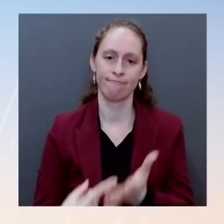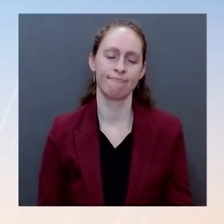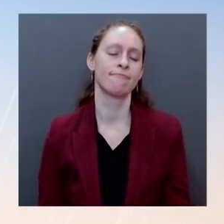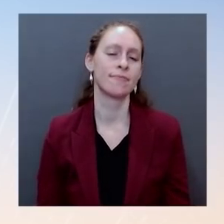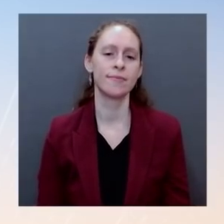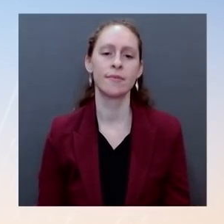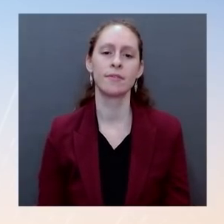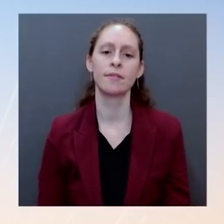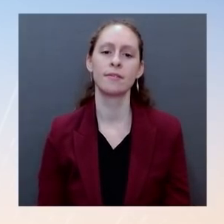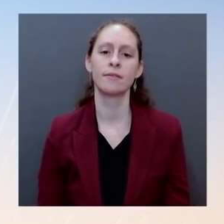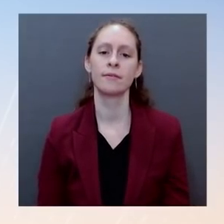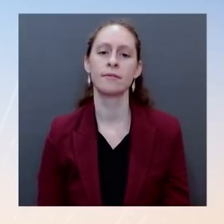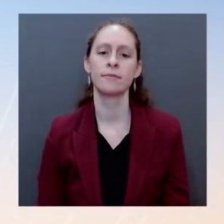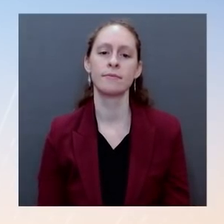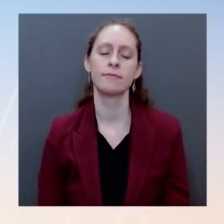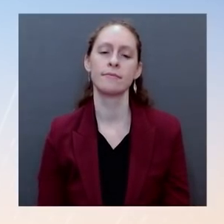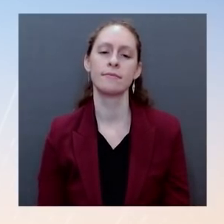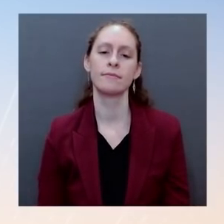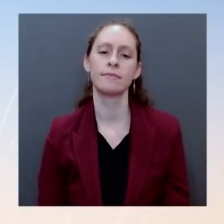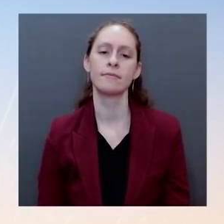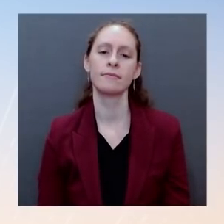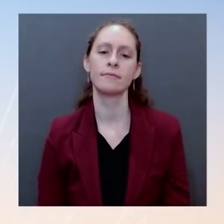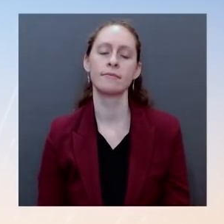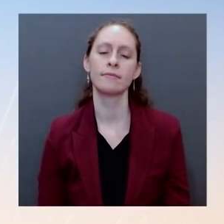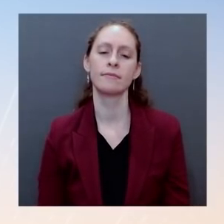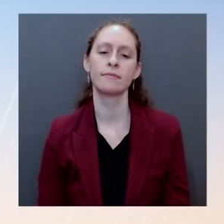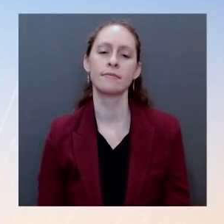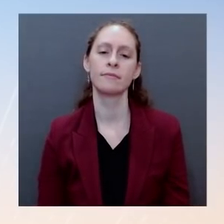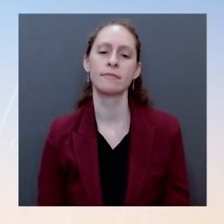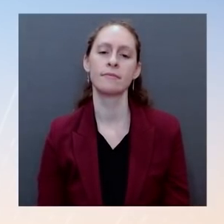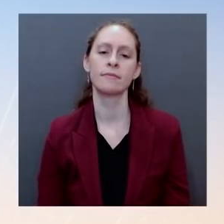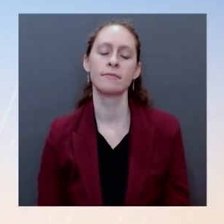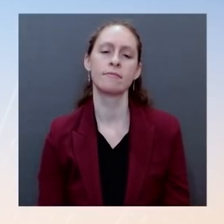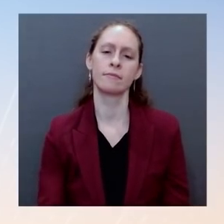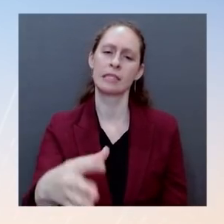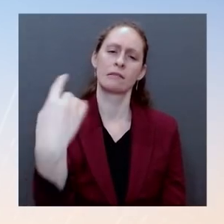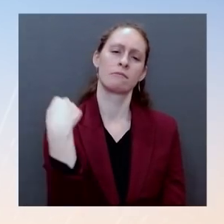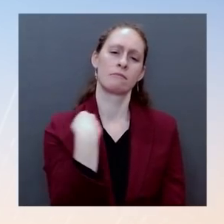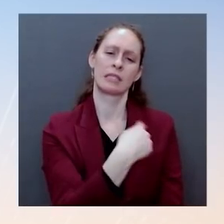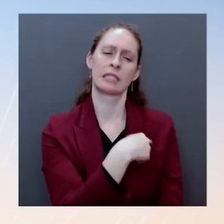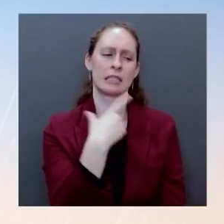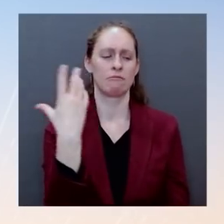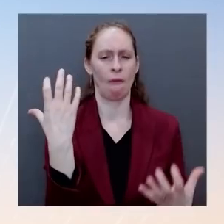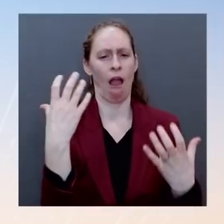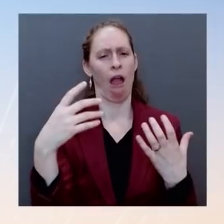is why we are at this point now. Most importantly, none of the things we're looking at now --